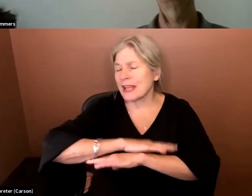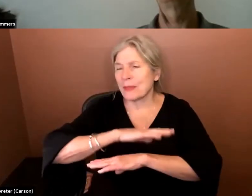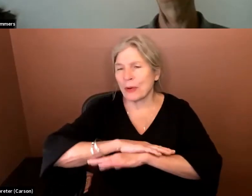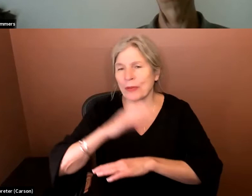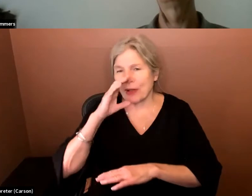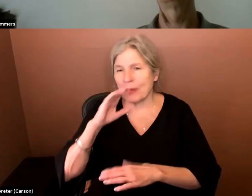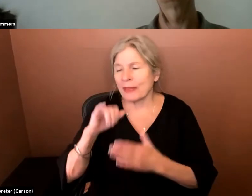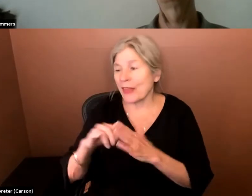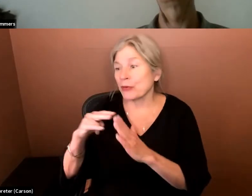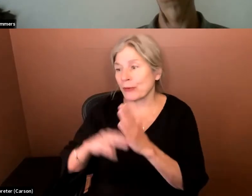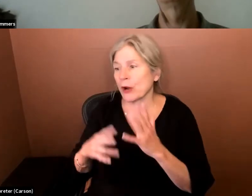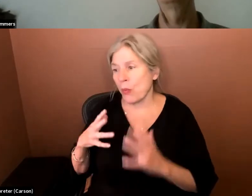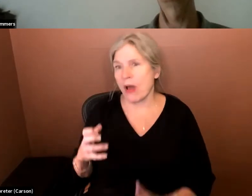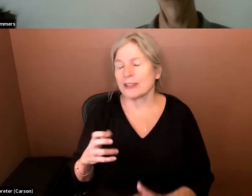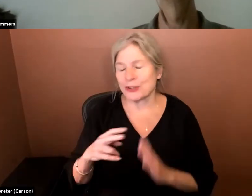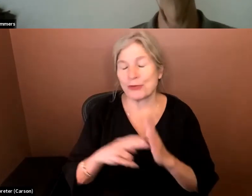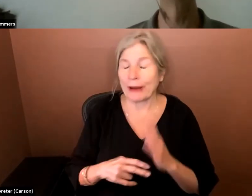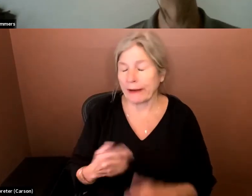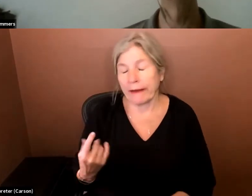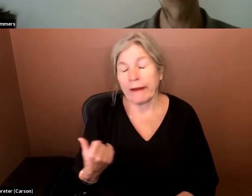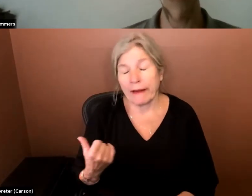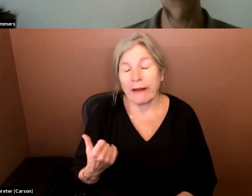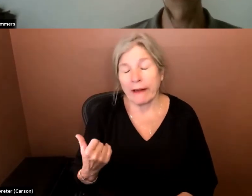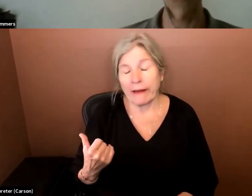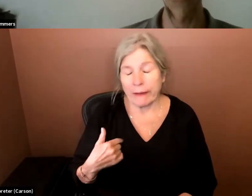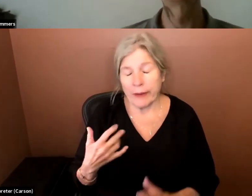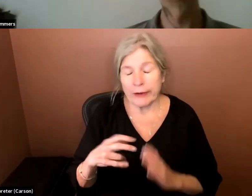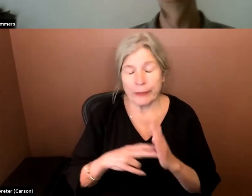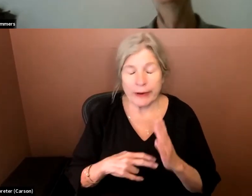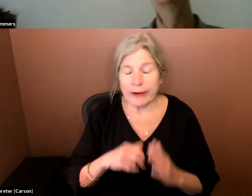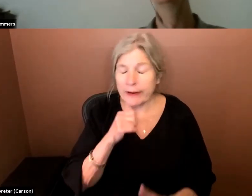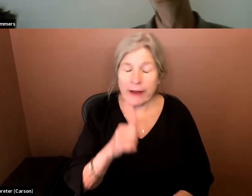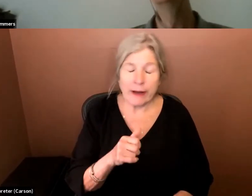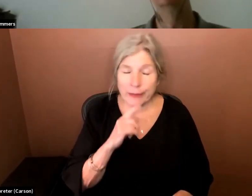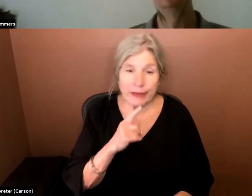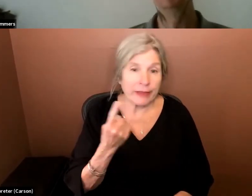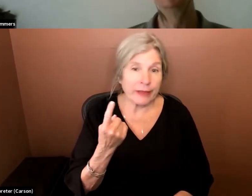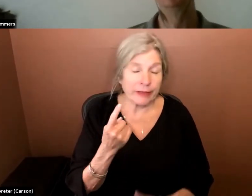wanted to read. Not necessarily the ones I wanted to read.